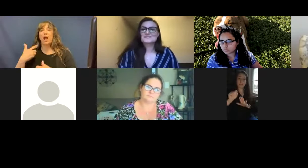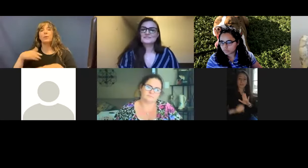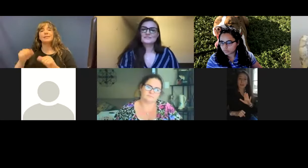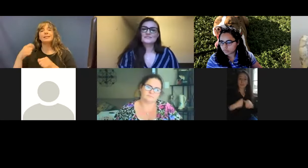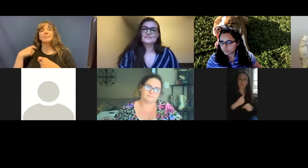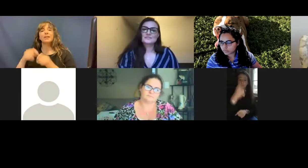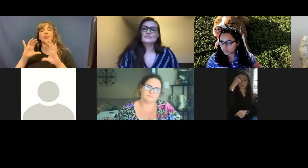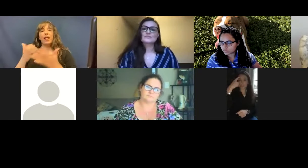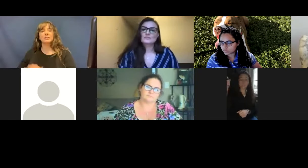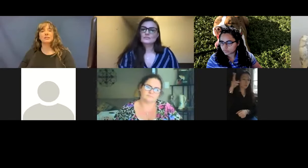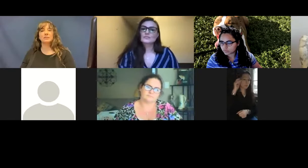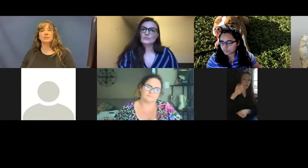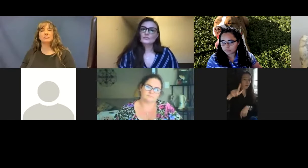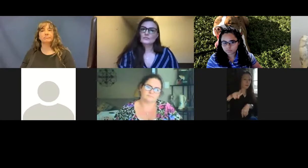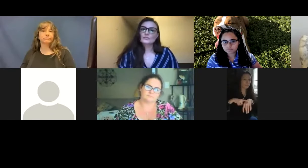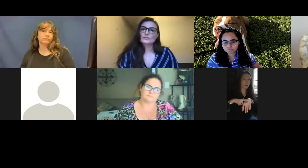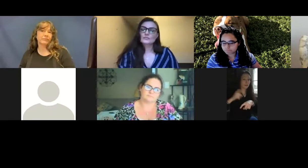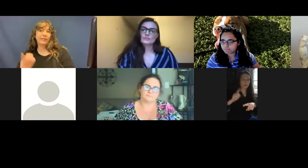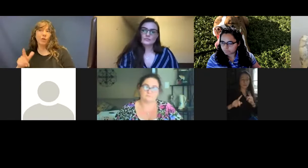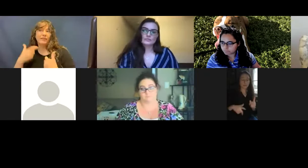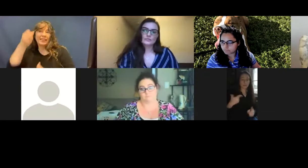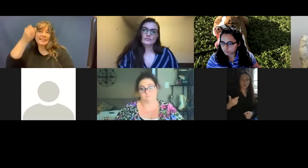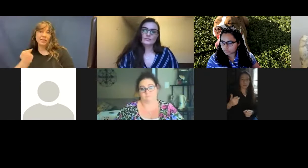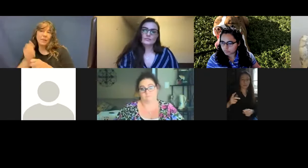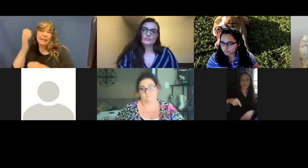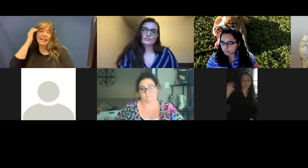in the South, that makes sense because you hear it all the time. But if I live in the